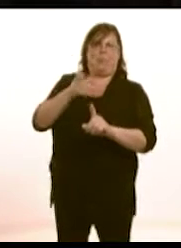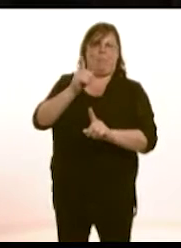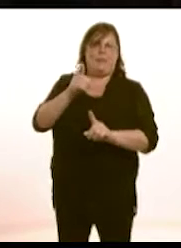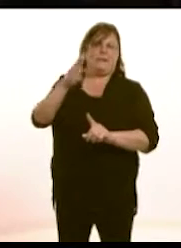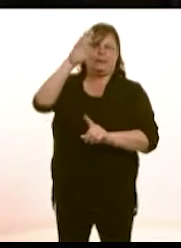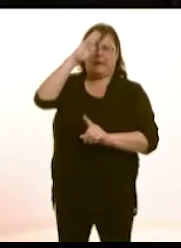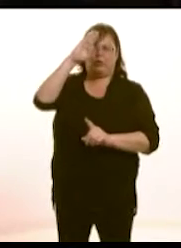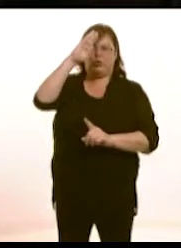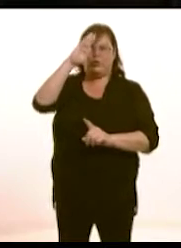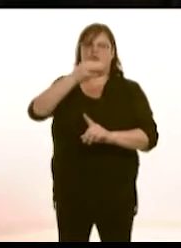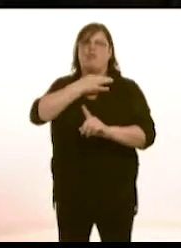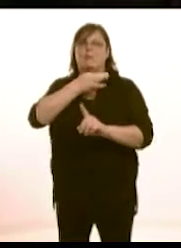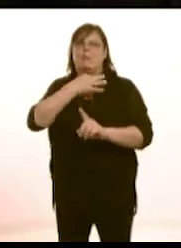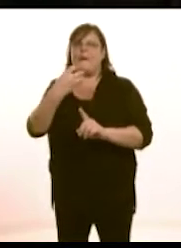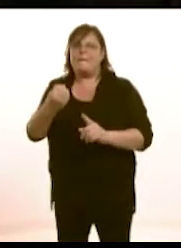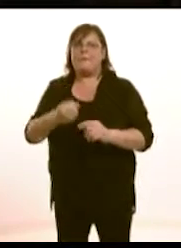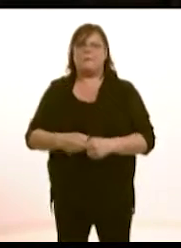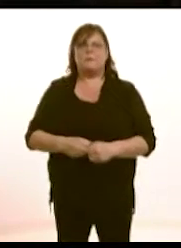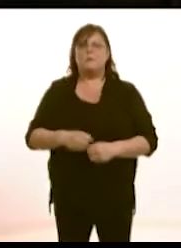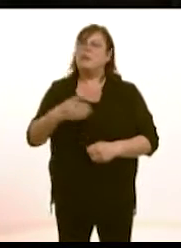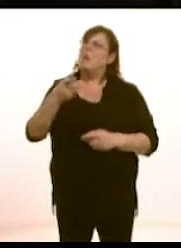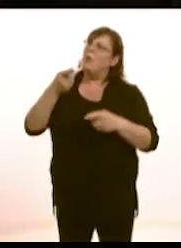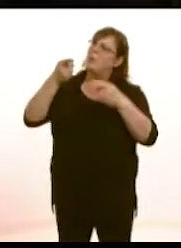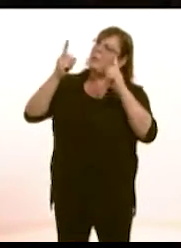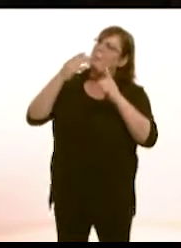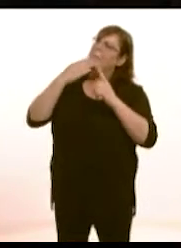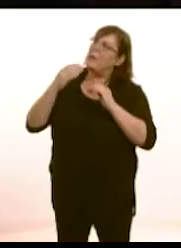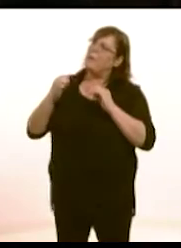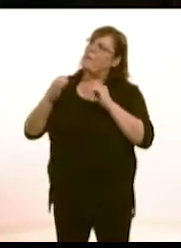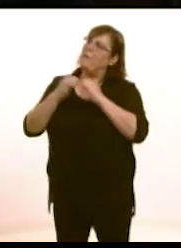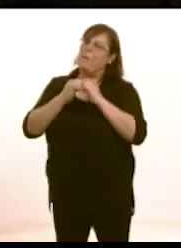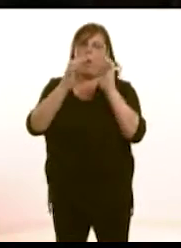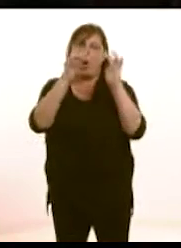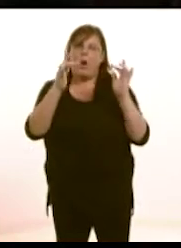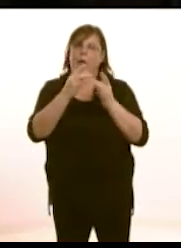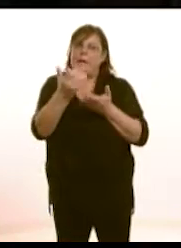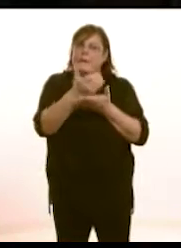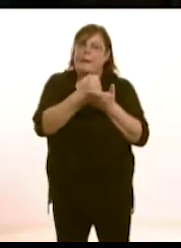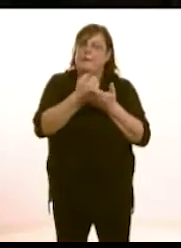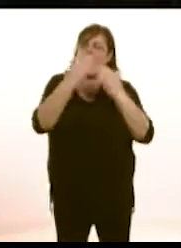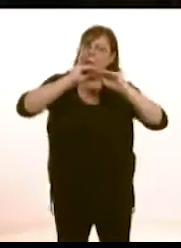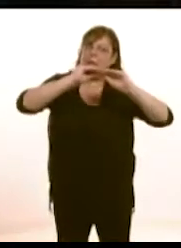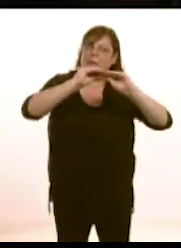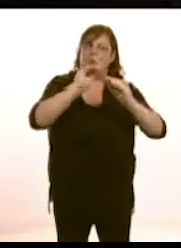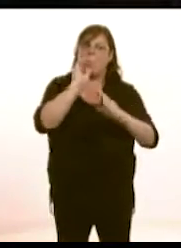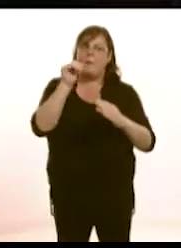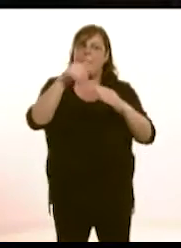Will the First Minister confirm that online safety lessons will form part of the digital competence framework in Wales?